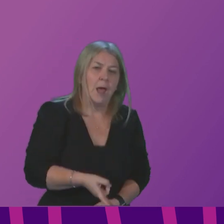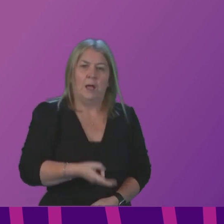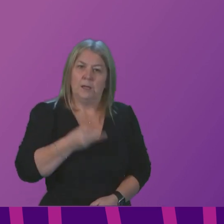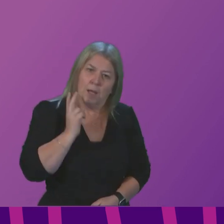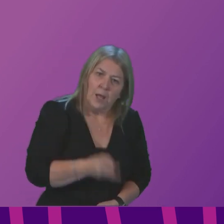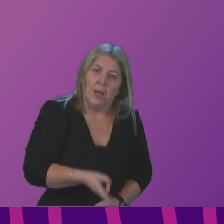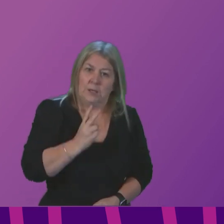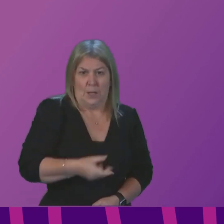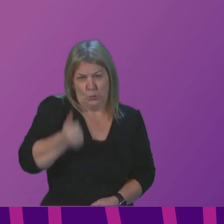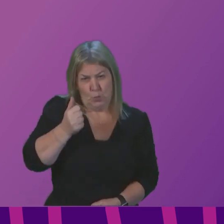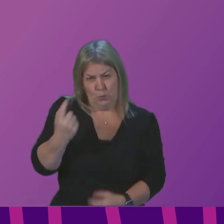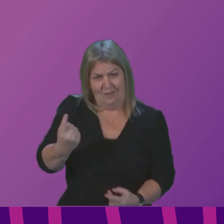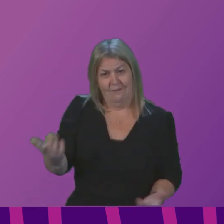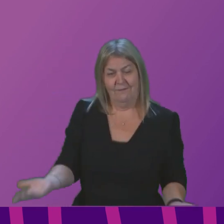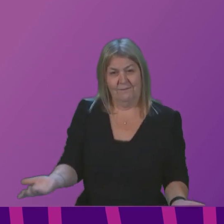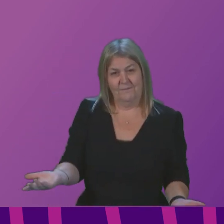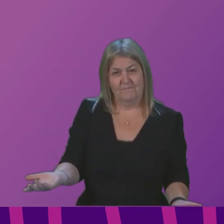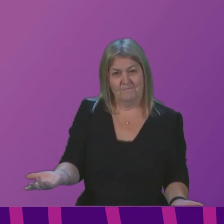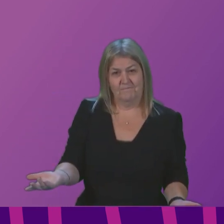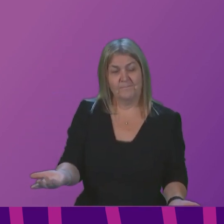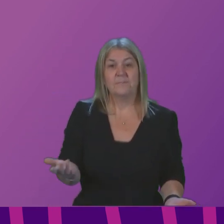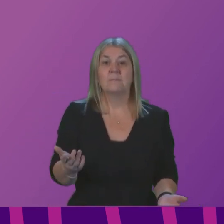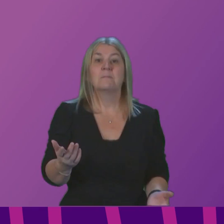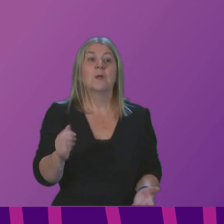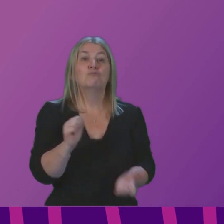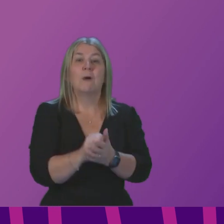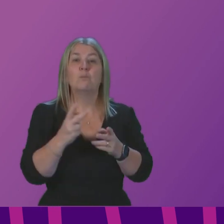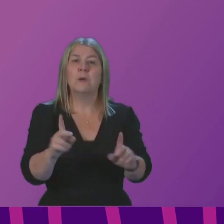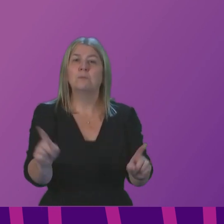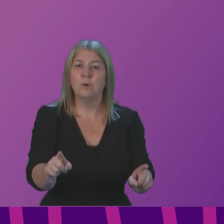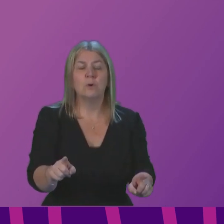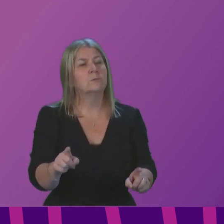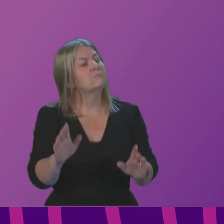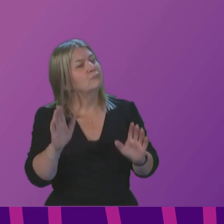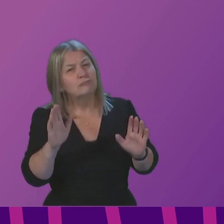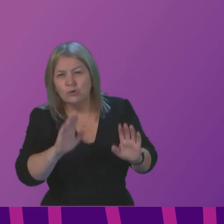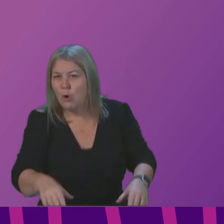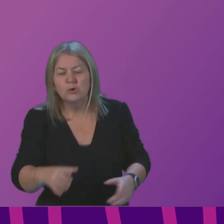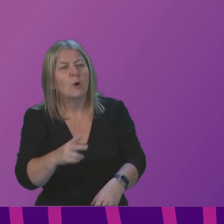these issues have been raised for years. The right thing to do would not be to ask an official to make contact with the leadership of the health board and have the process that comes